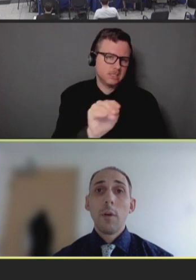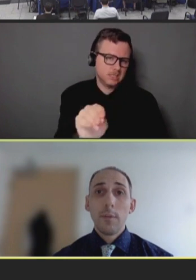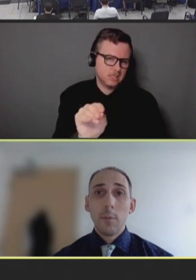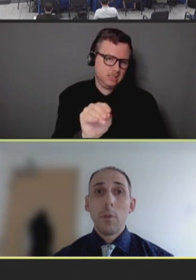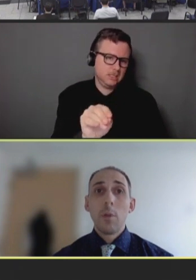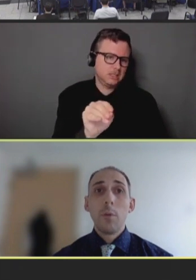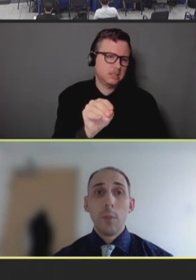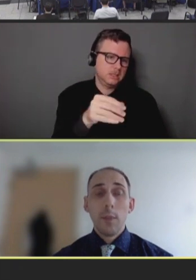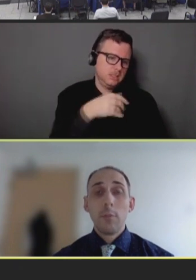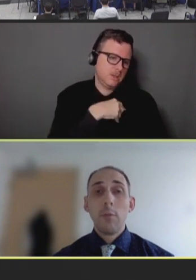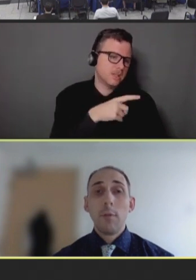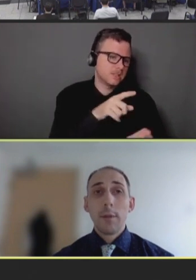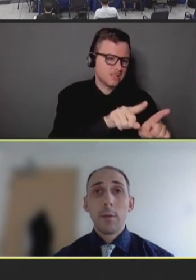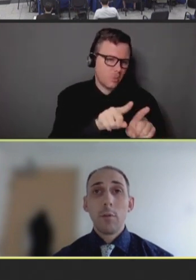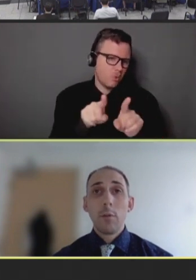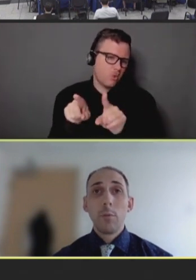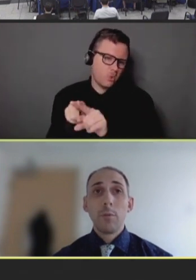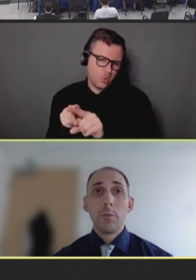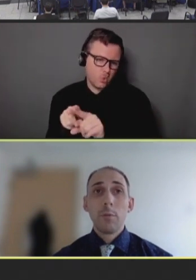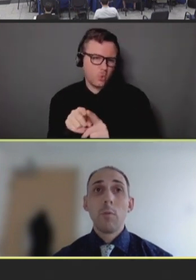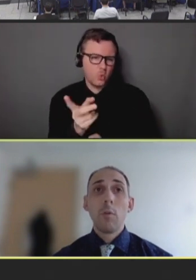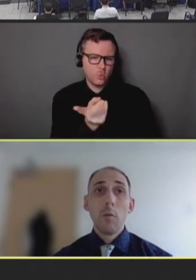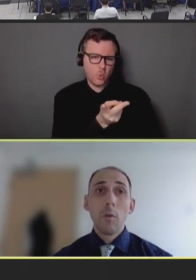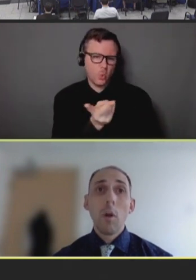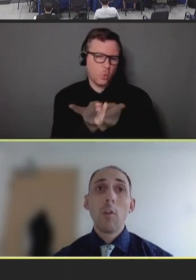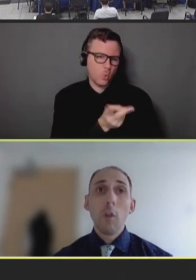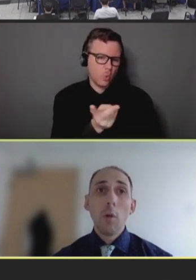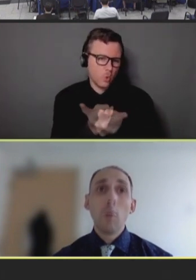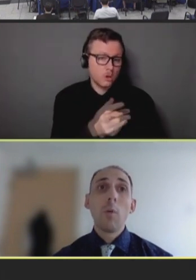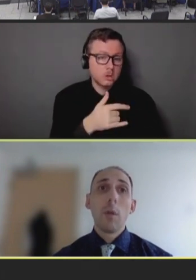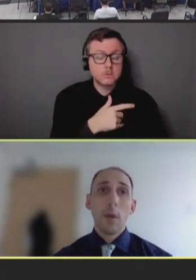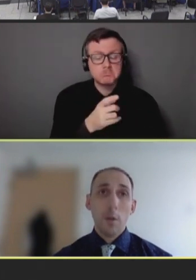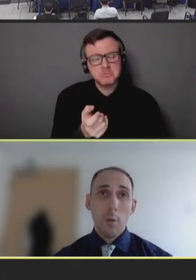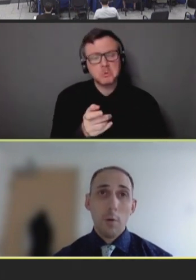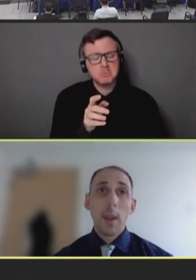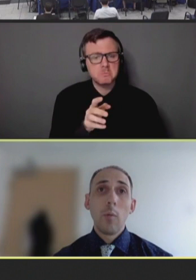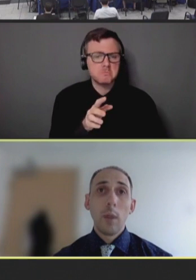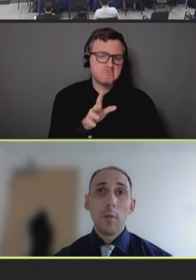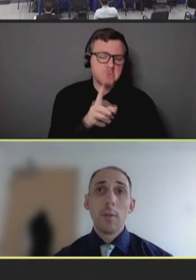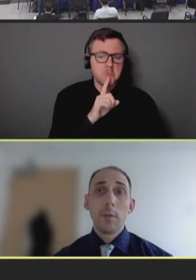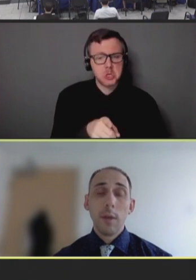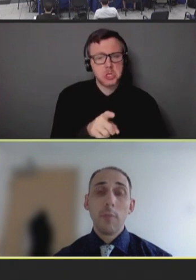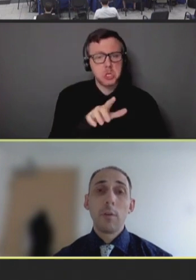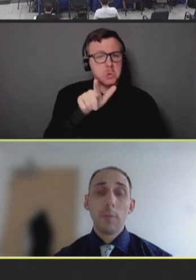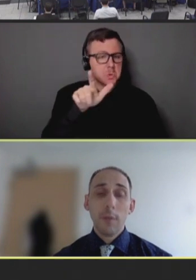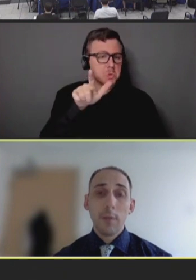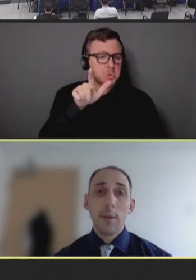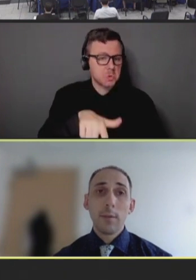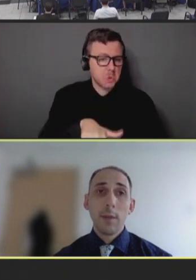similar between the two vaccine groups. So overall low 38-week risk of adverse events.